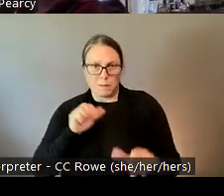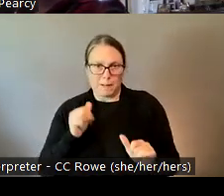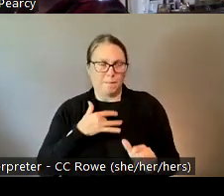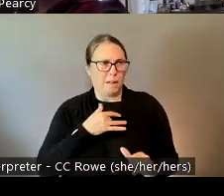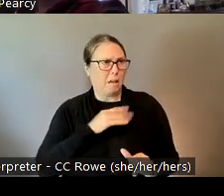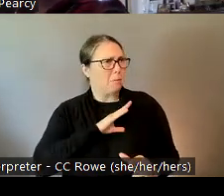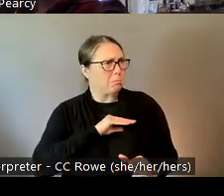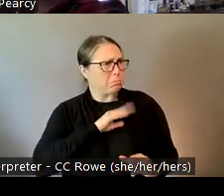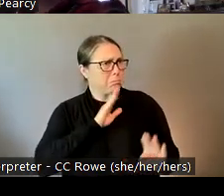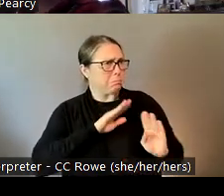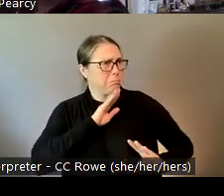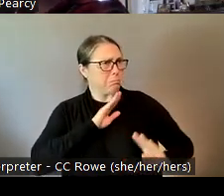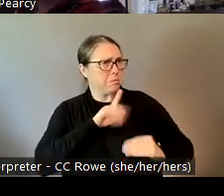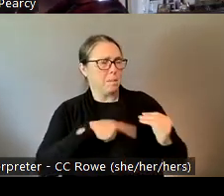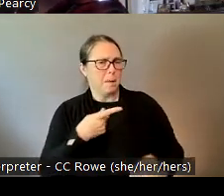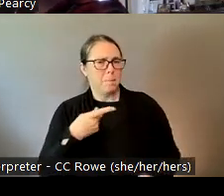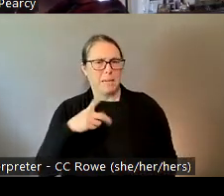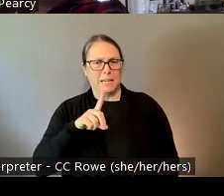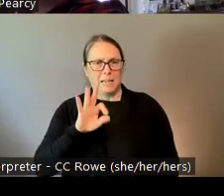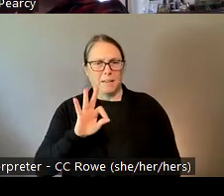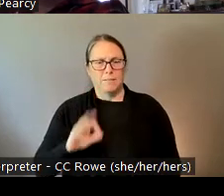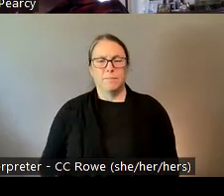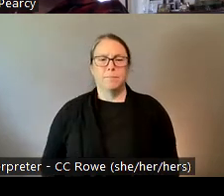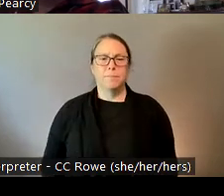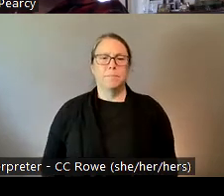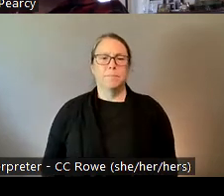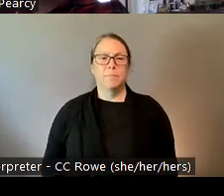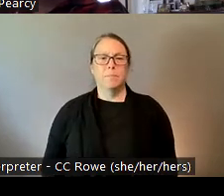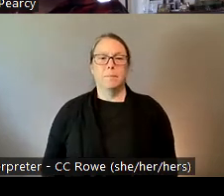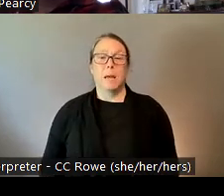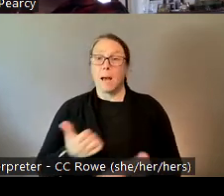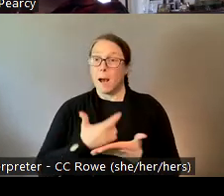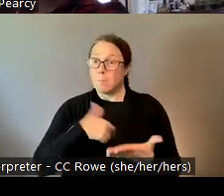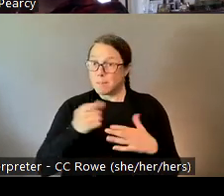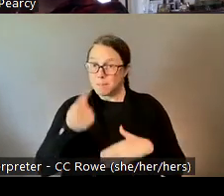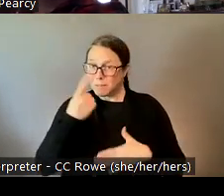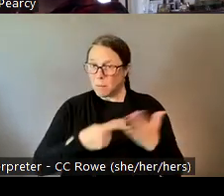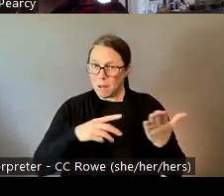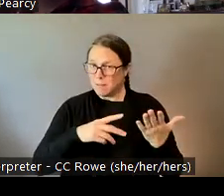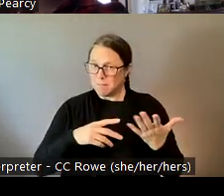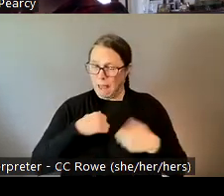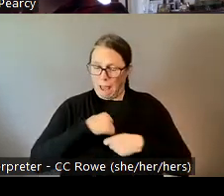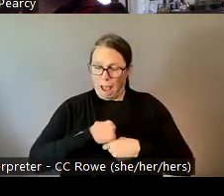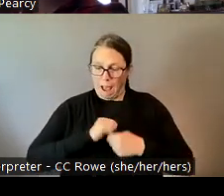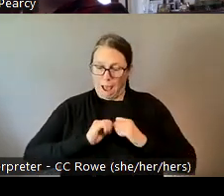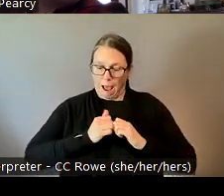So to better help us understand what makes a PDF accessible, I wanted to start out with the bad news first.